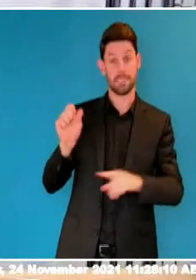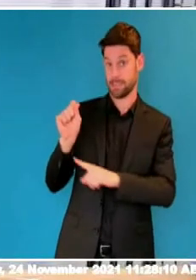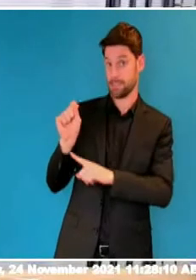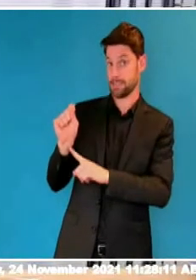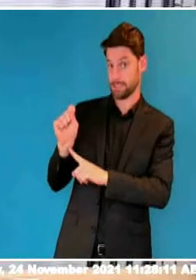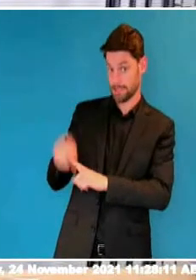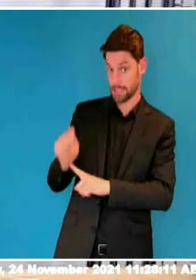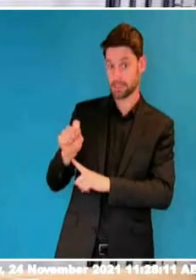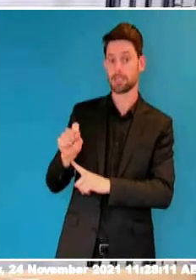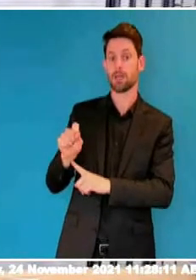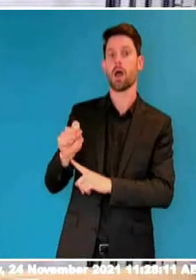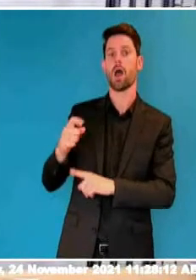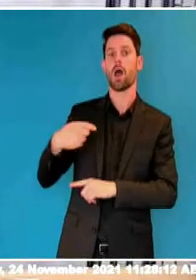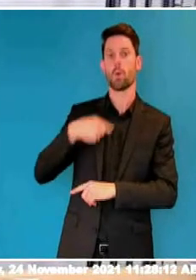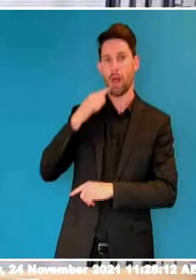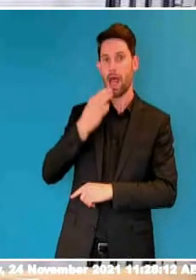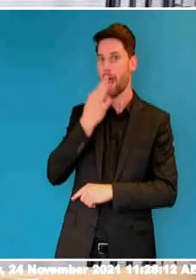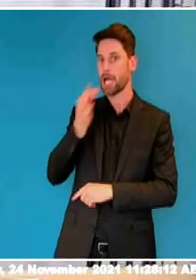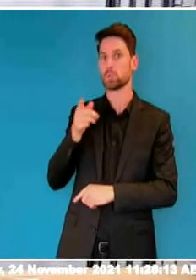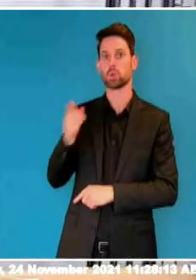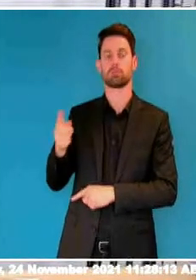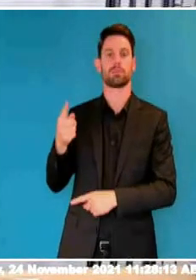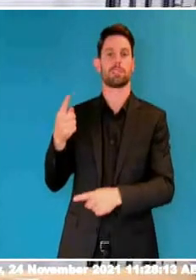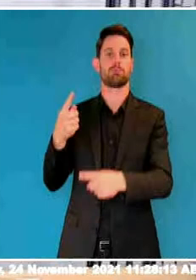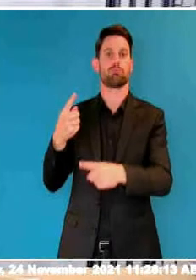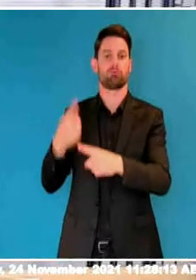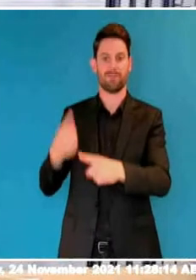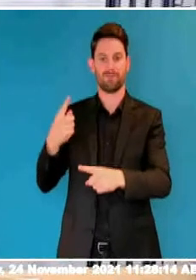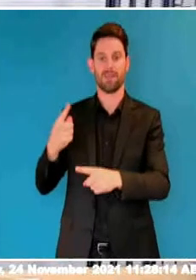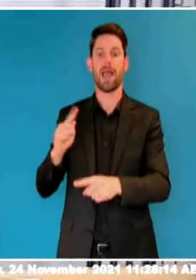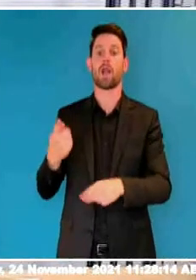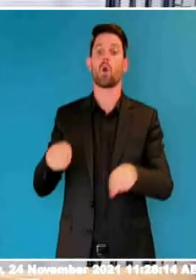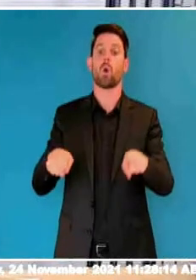I would ask you to be as brief as possible and for Ms Marshall to keep her answers as